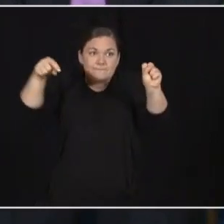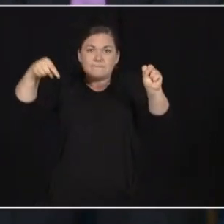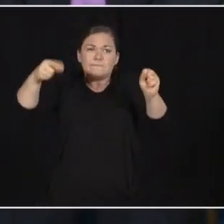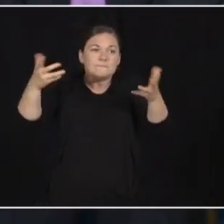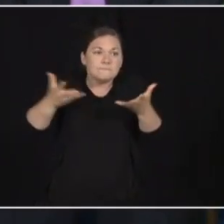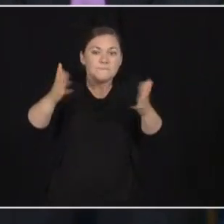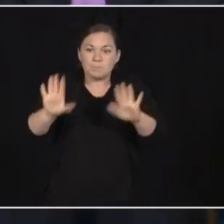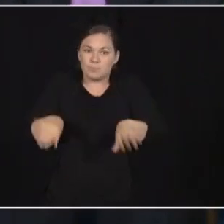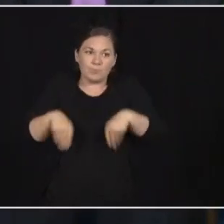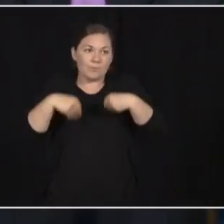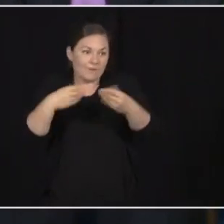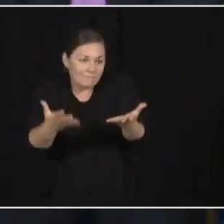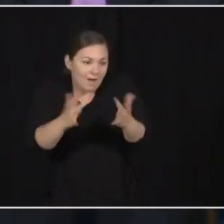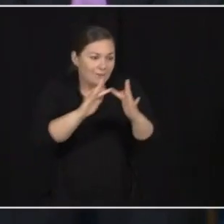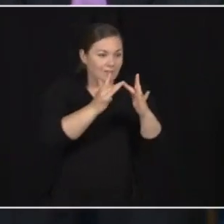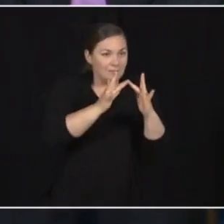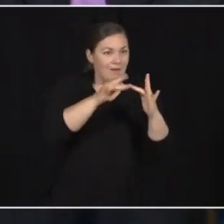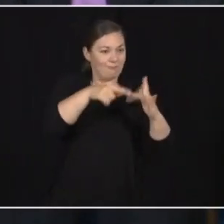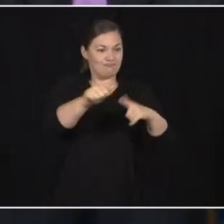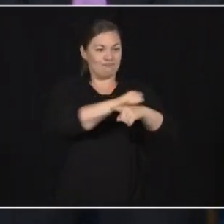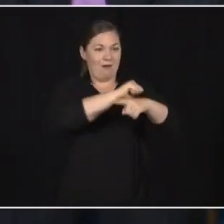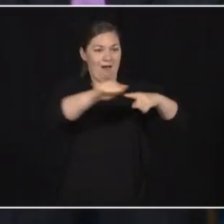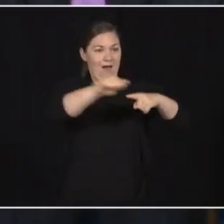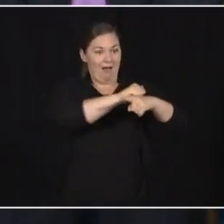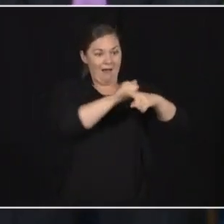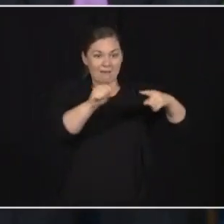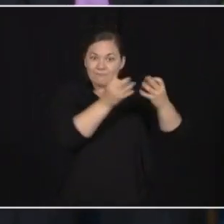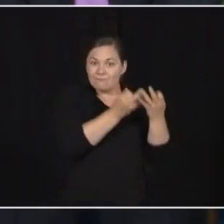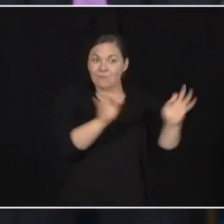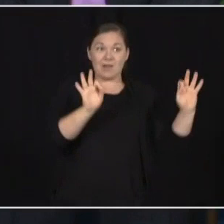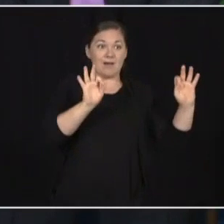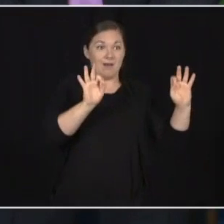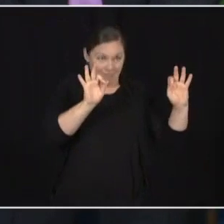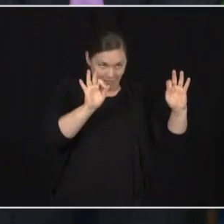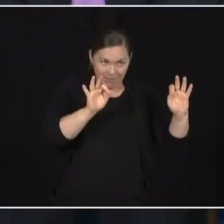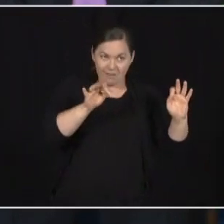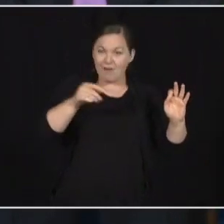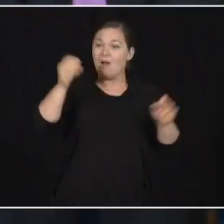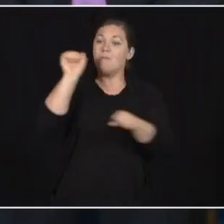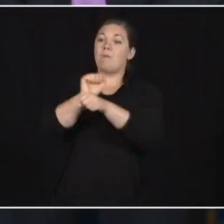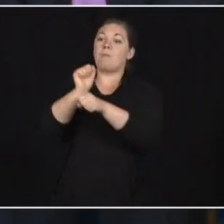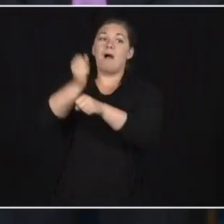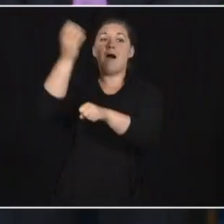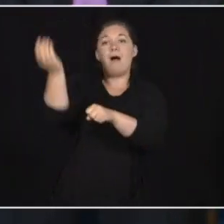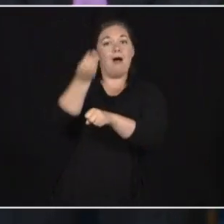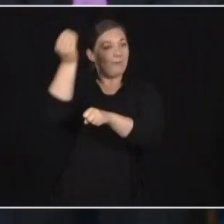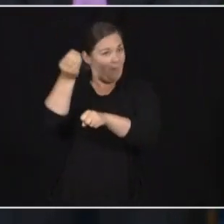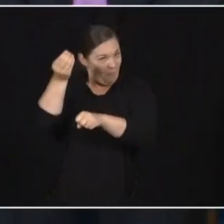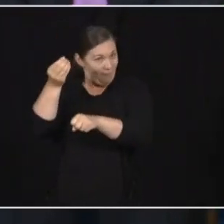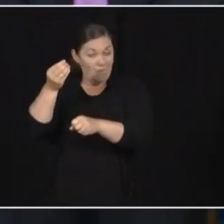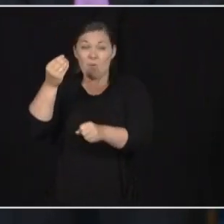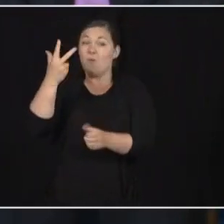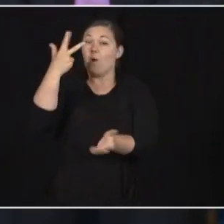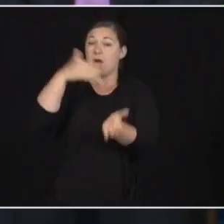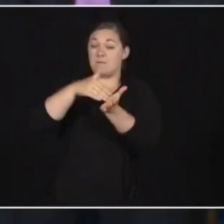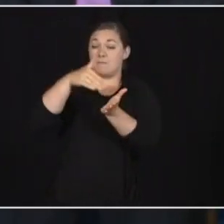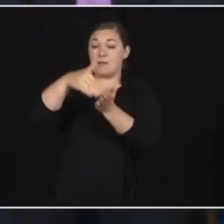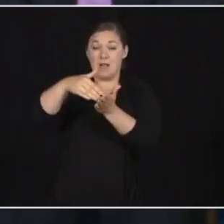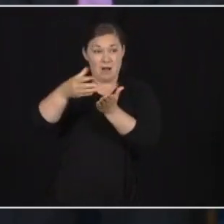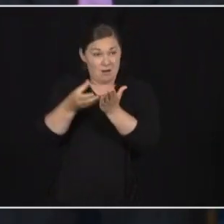back on the job we want to prepare them to return to work safely. By providing critical online training for free through the employment Ontario network